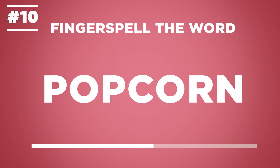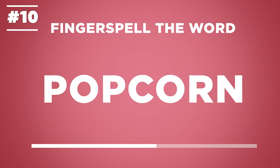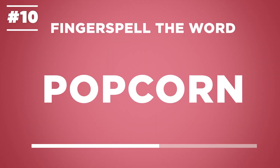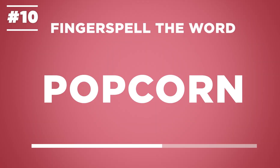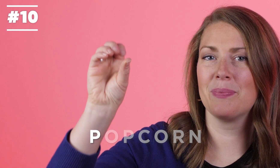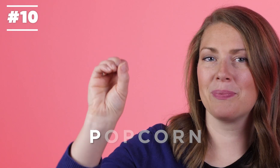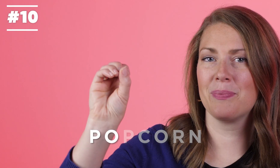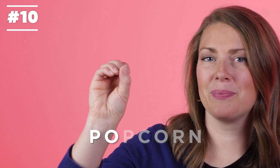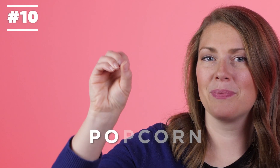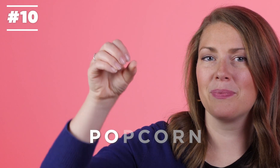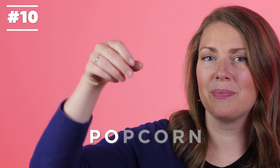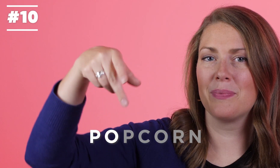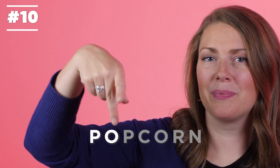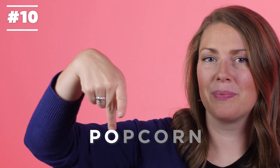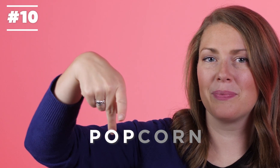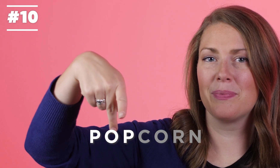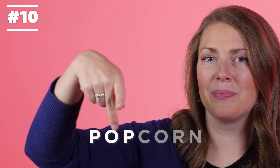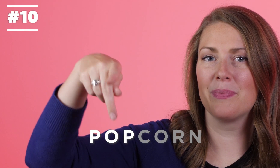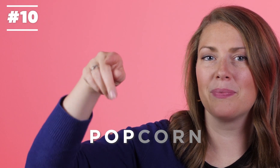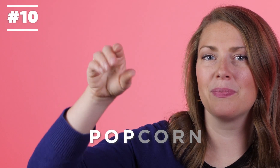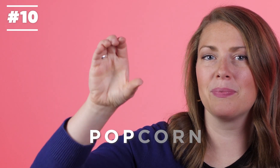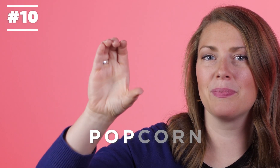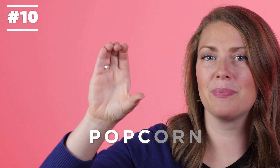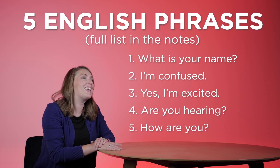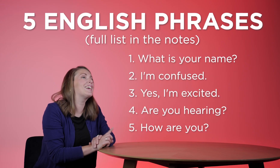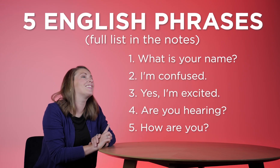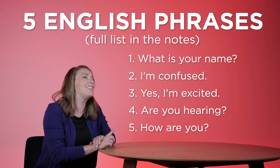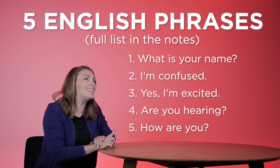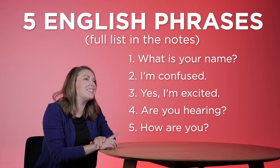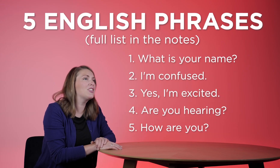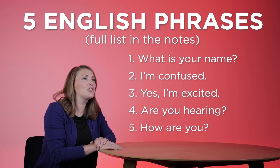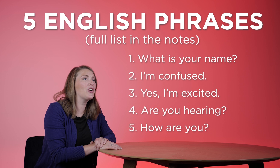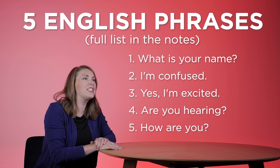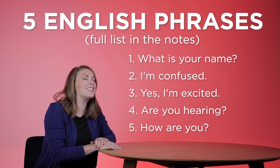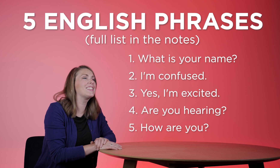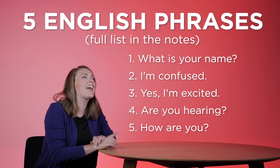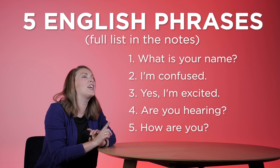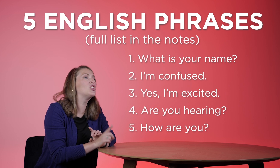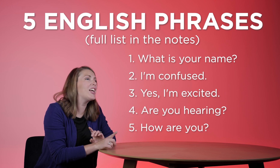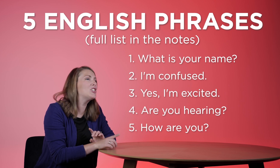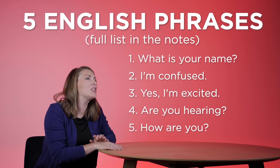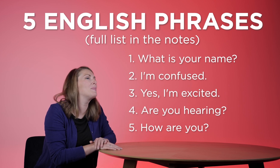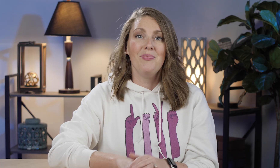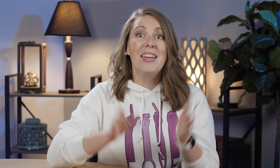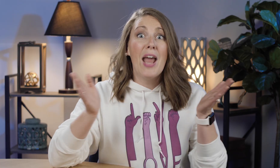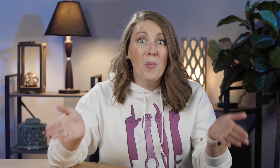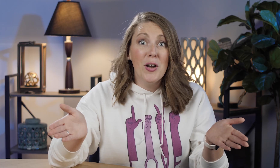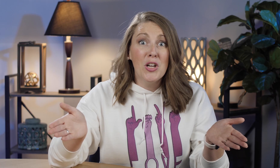also activities for you to practice and review after your lesson is complete now what are